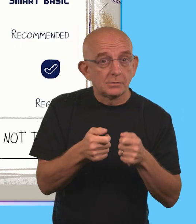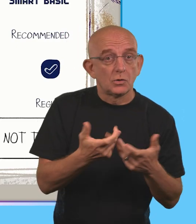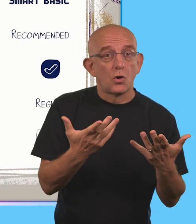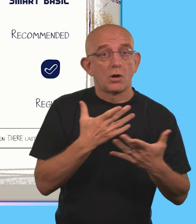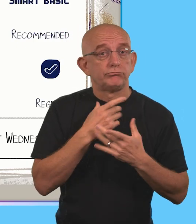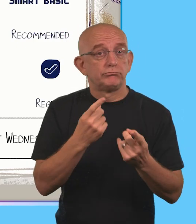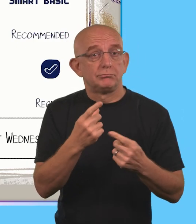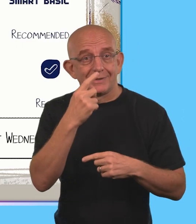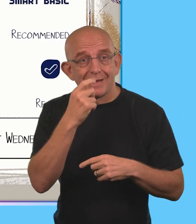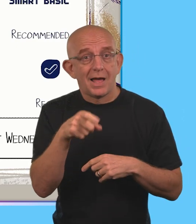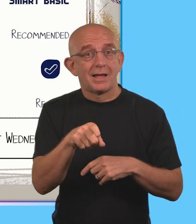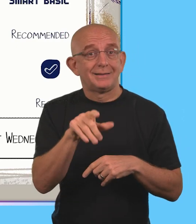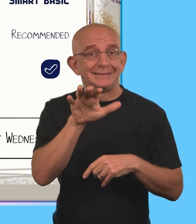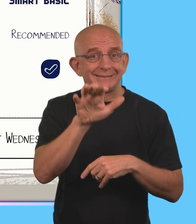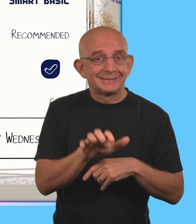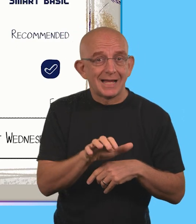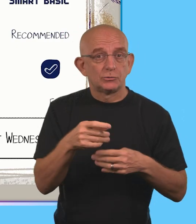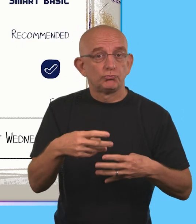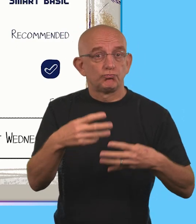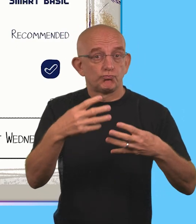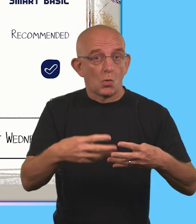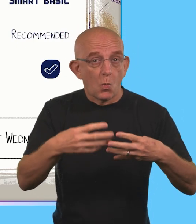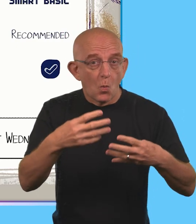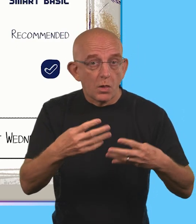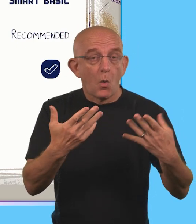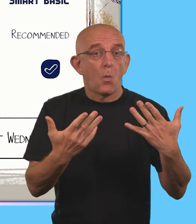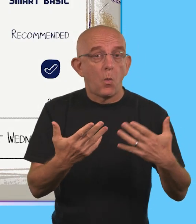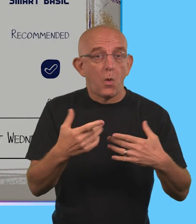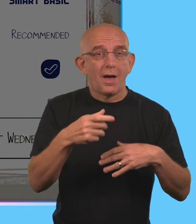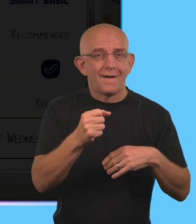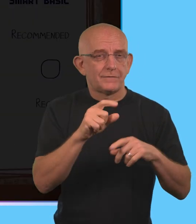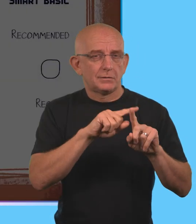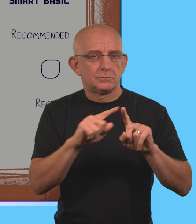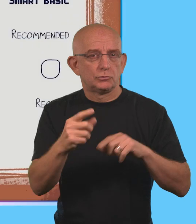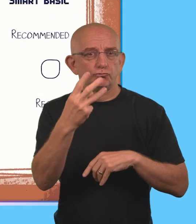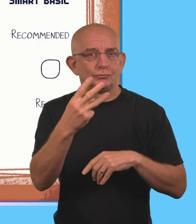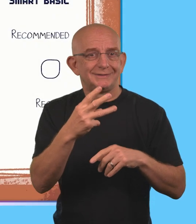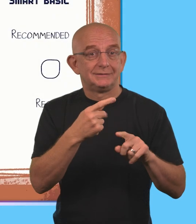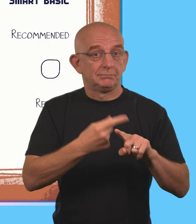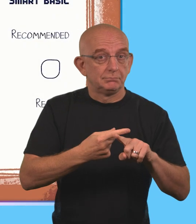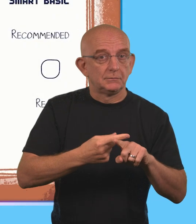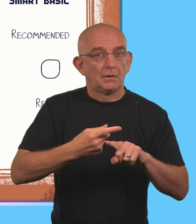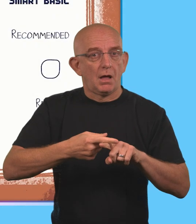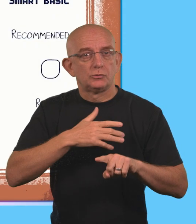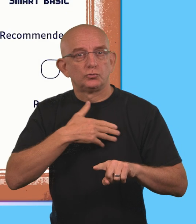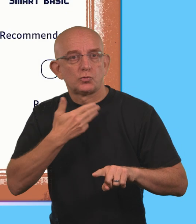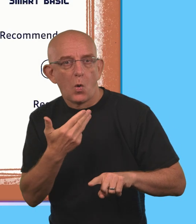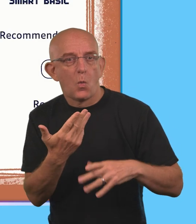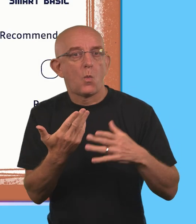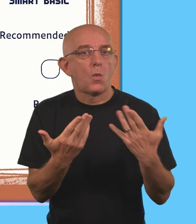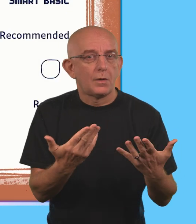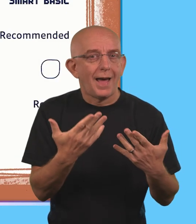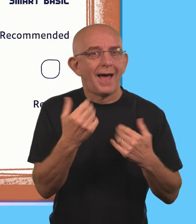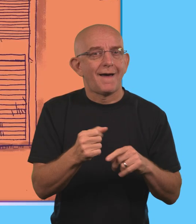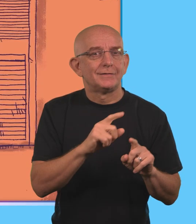to have the text scrolling automatically with three different speeds available. The park and the memories use different fonts,